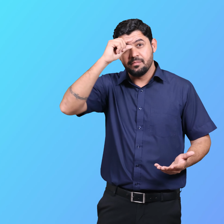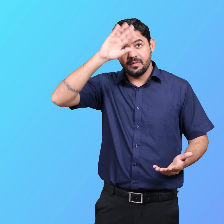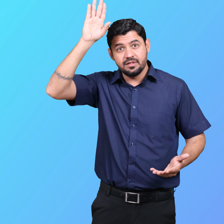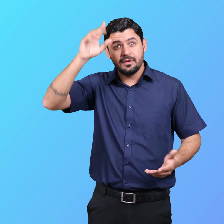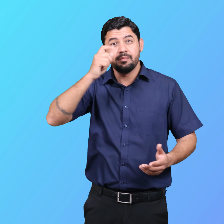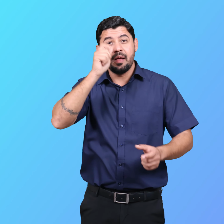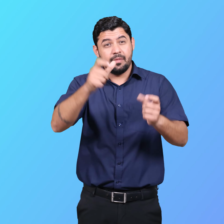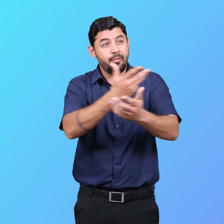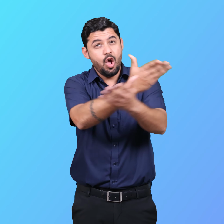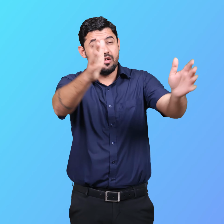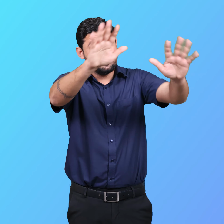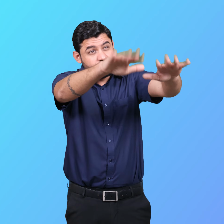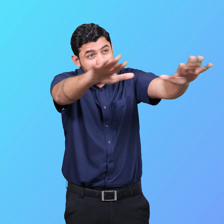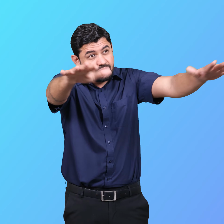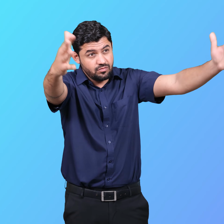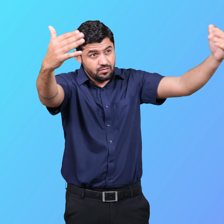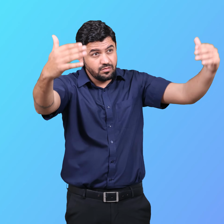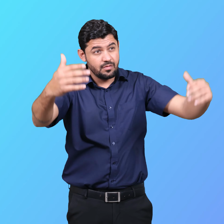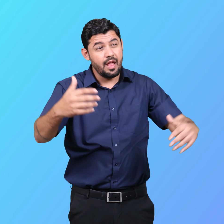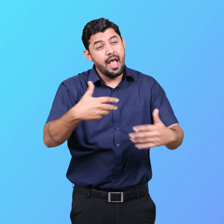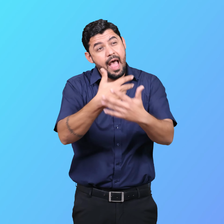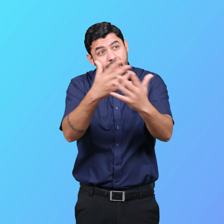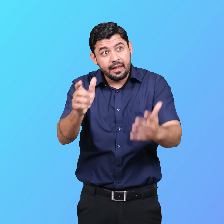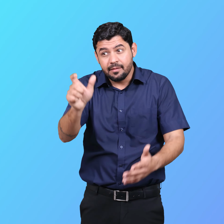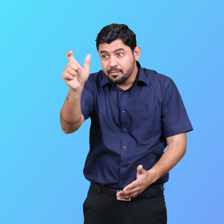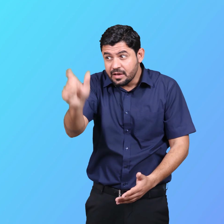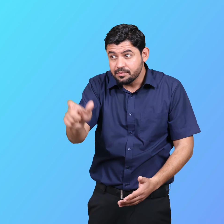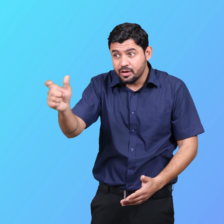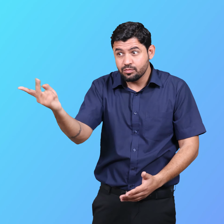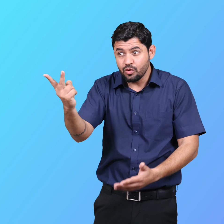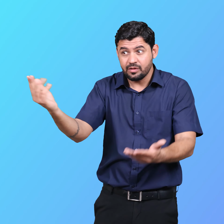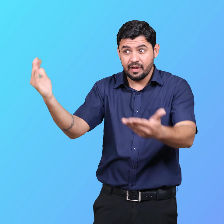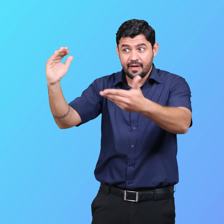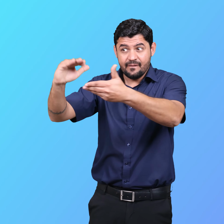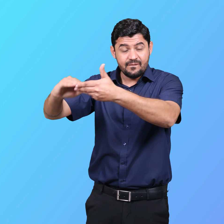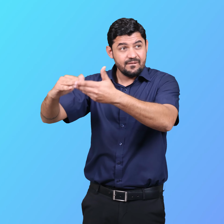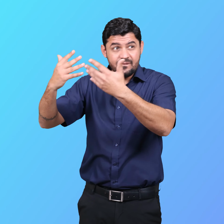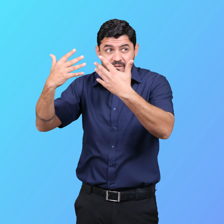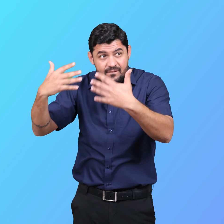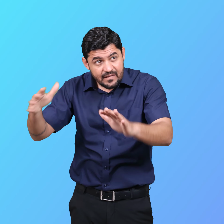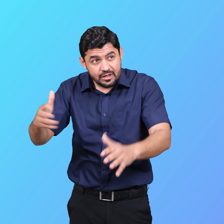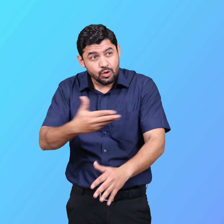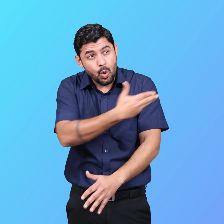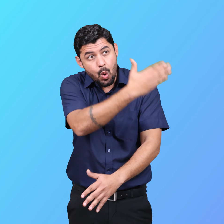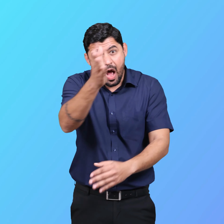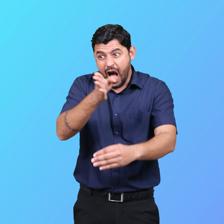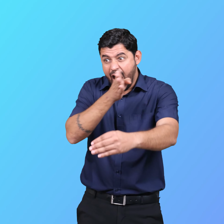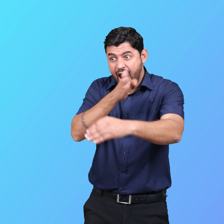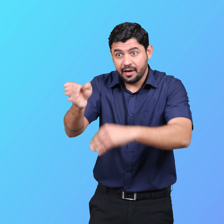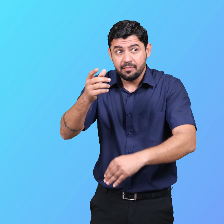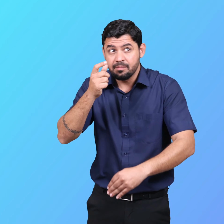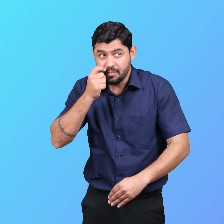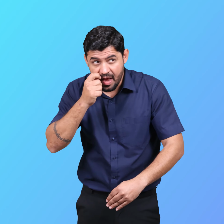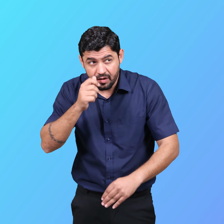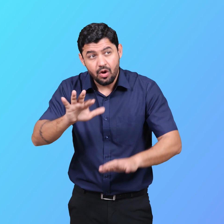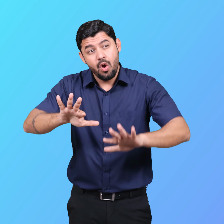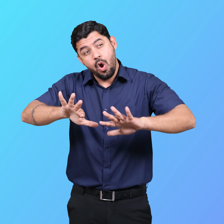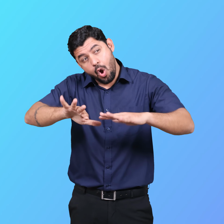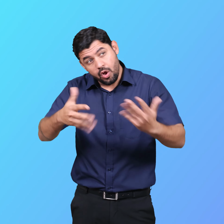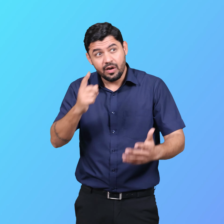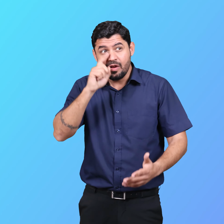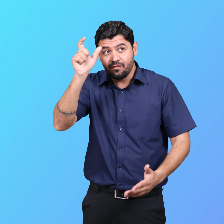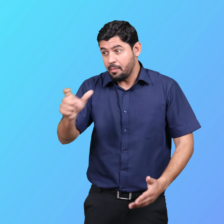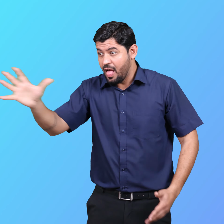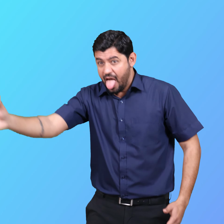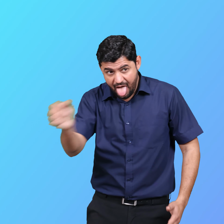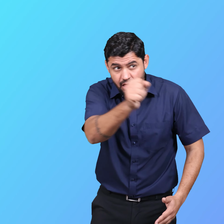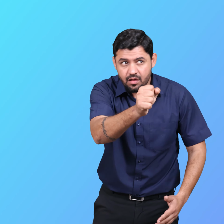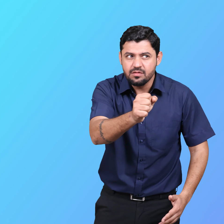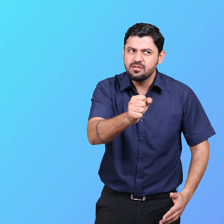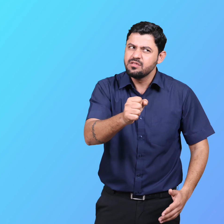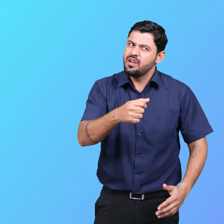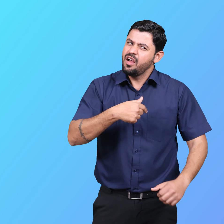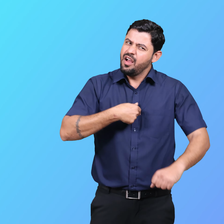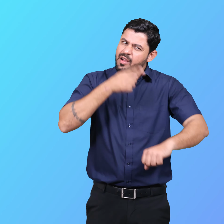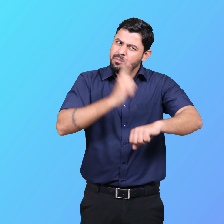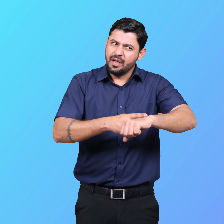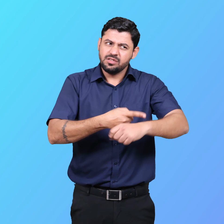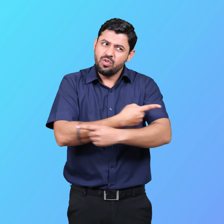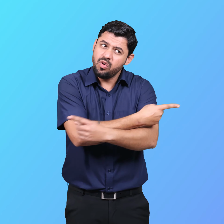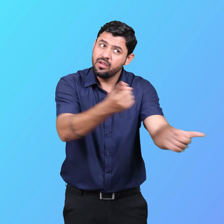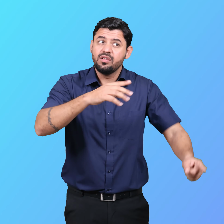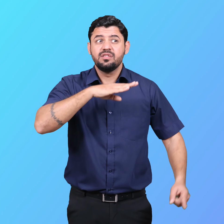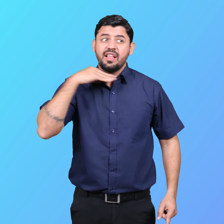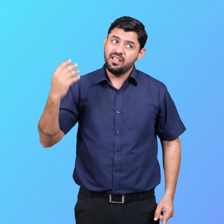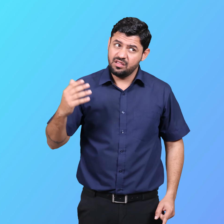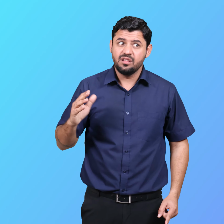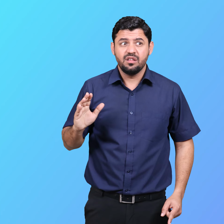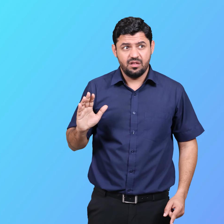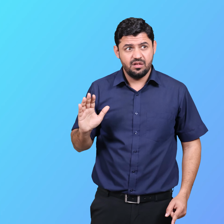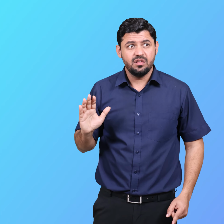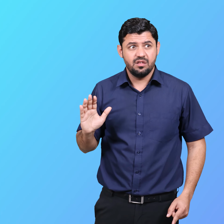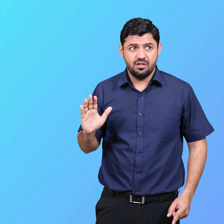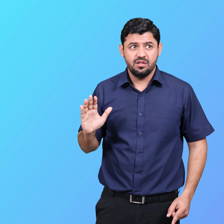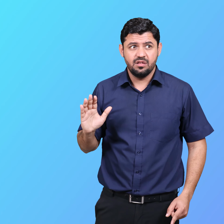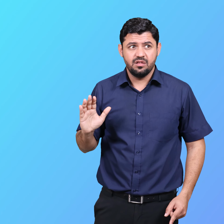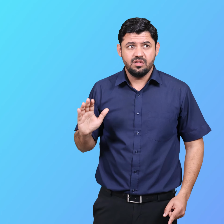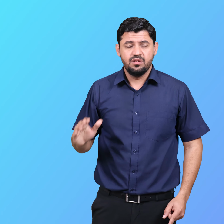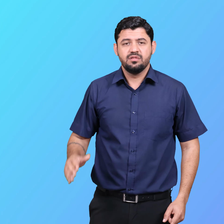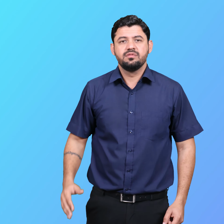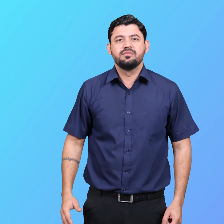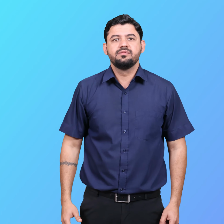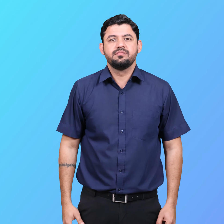So Abimelech gave a warning to his people: “Anyone who harms this man or his wife will be put to death.”